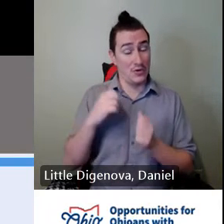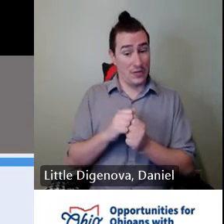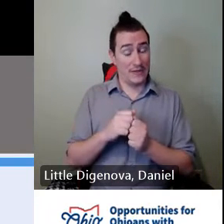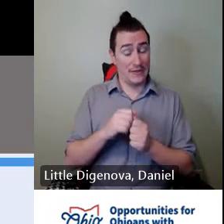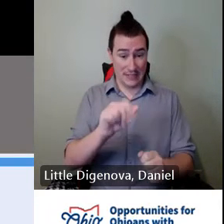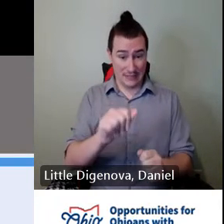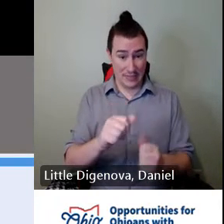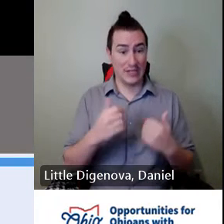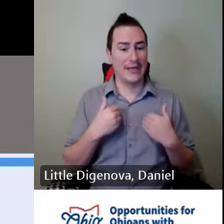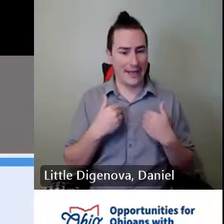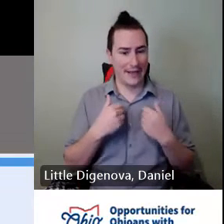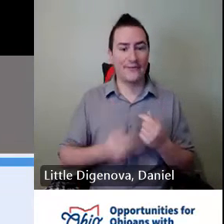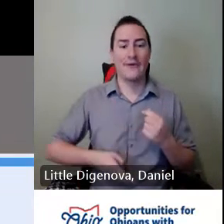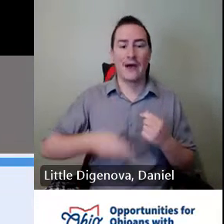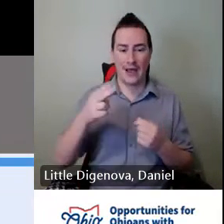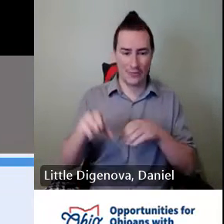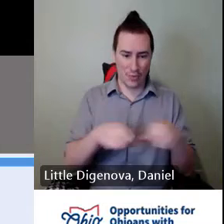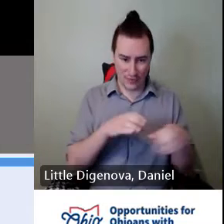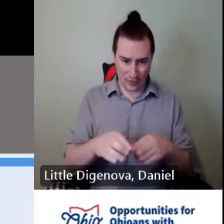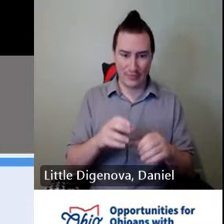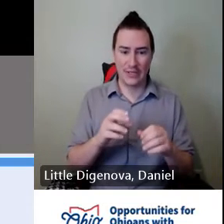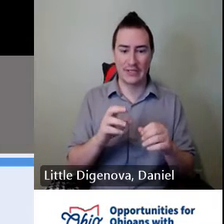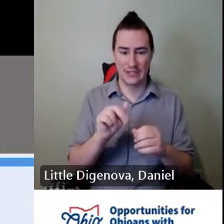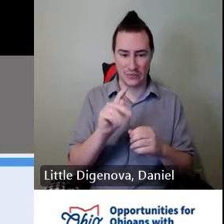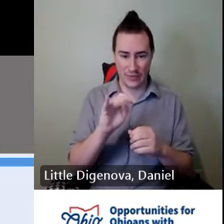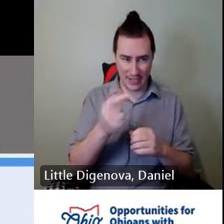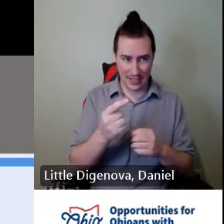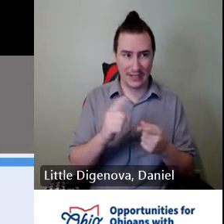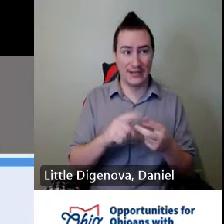less, and stay on the job longer than employees without disabilities